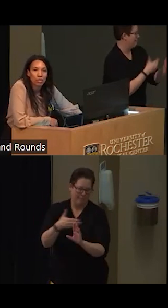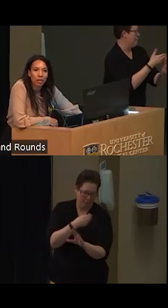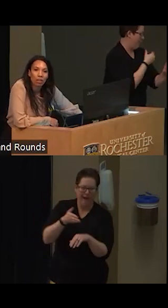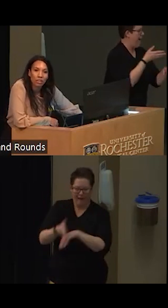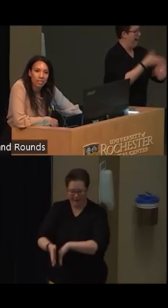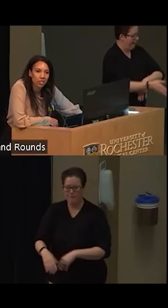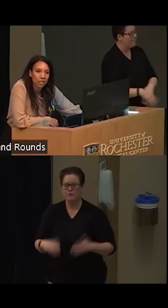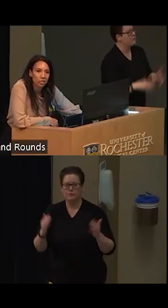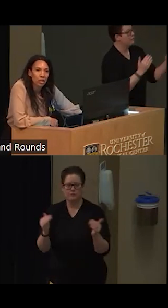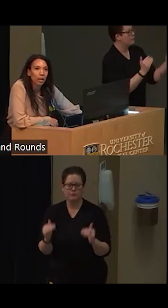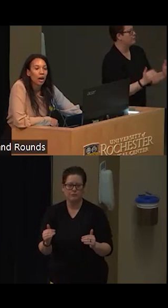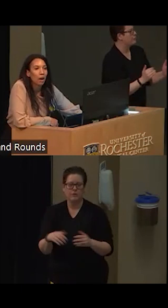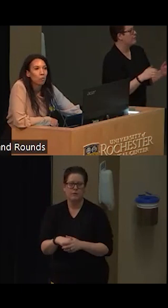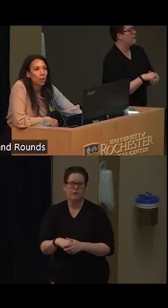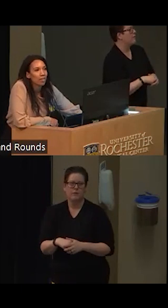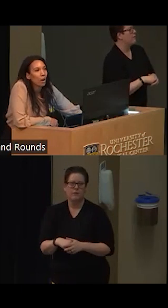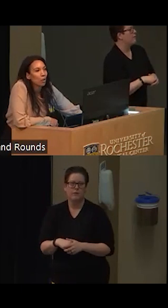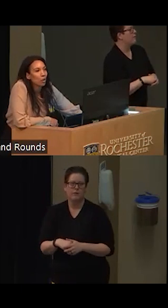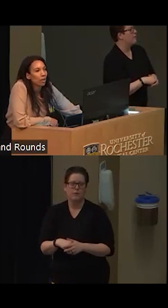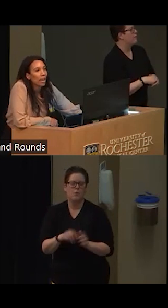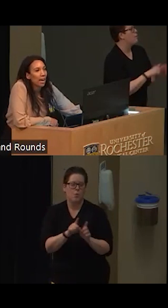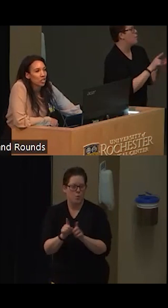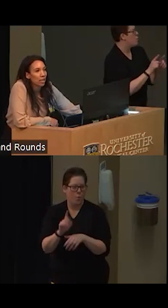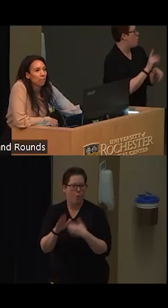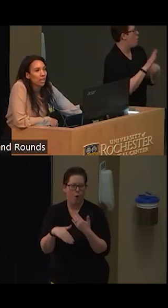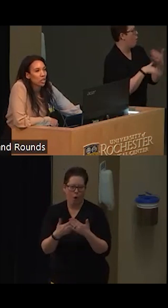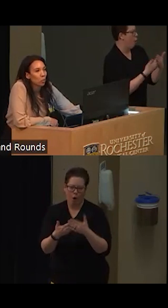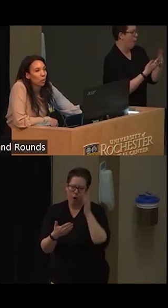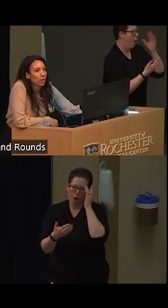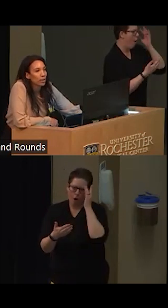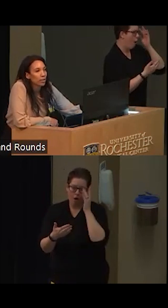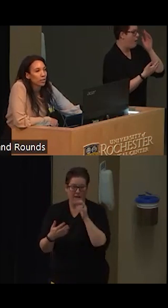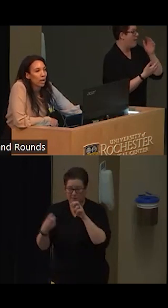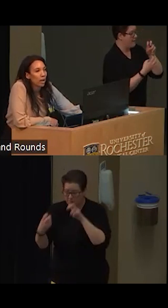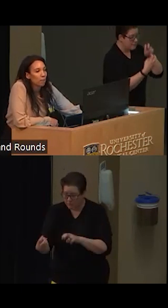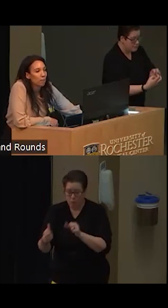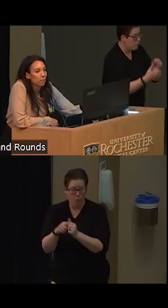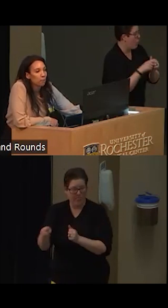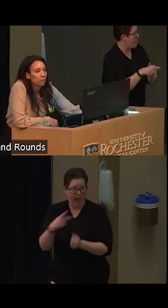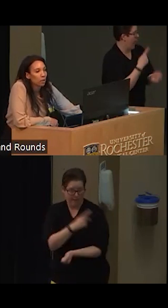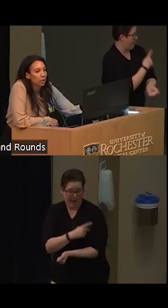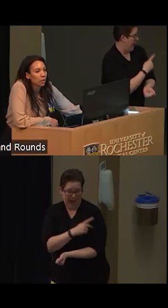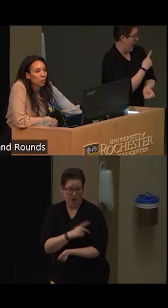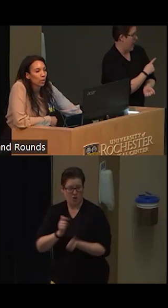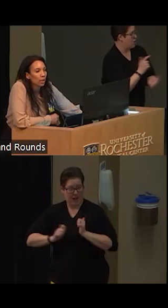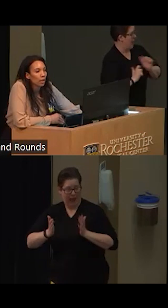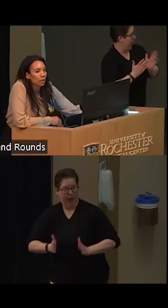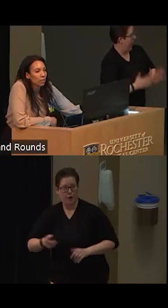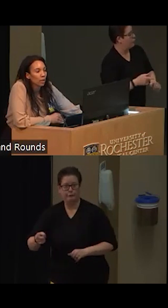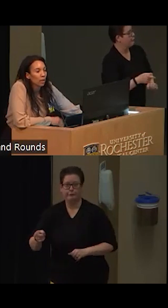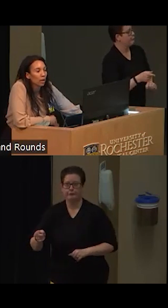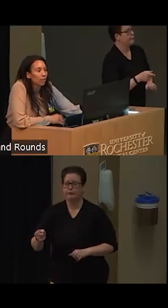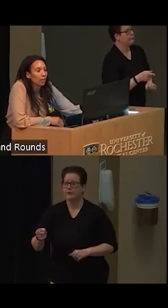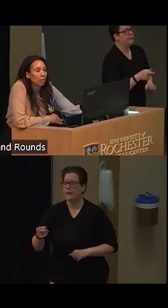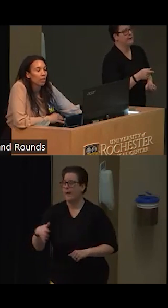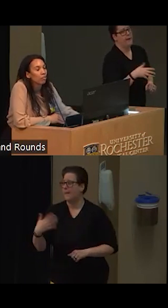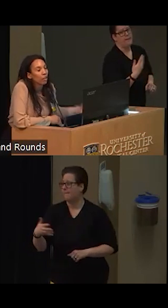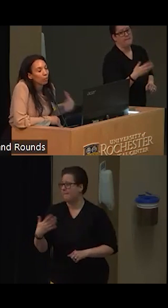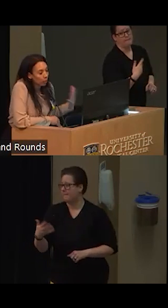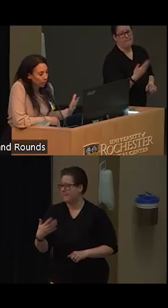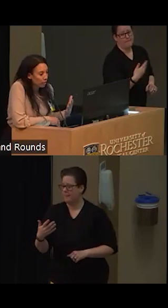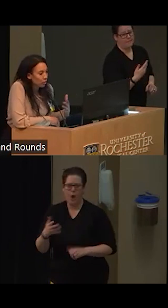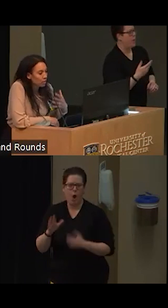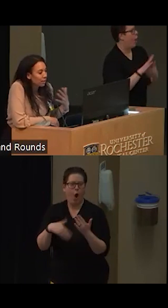in all of our sessions with our agitated patient was um we it they were video recorded so there